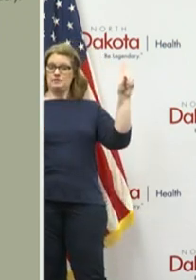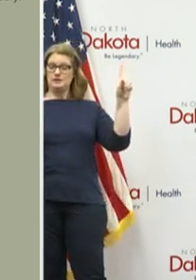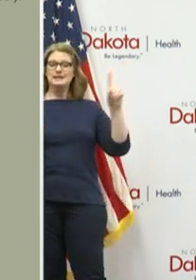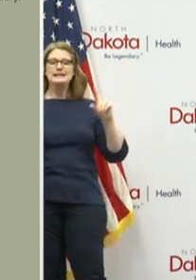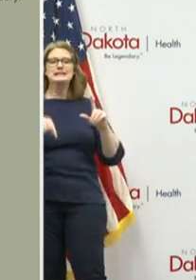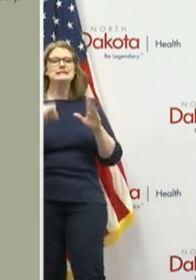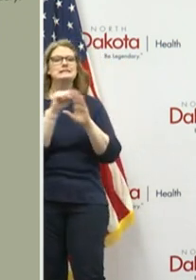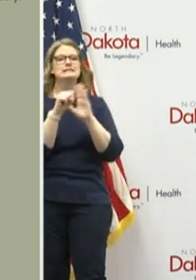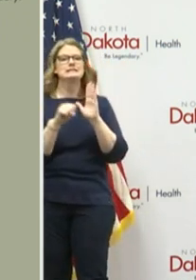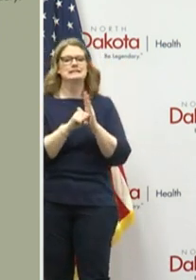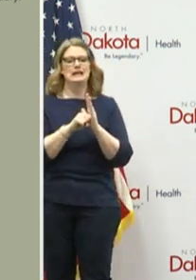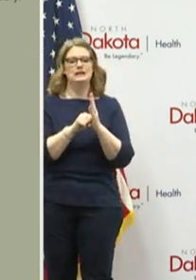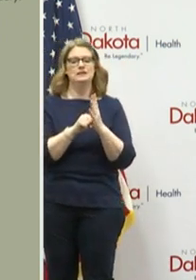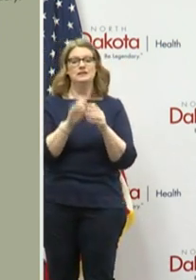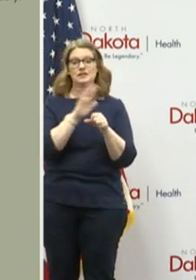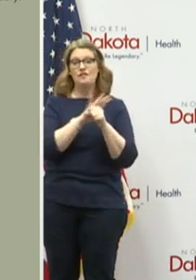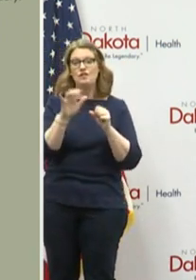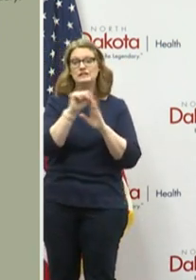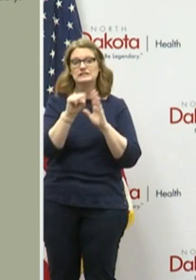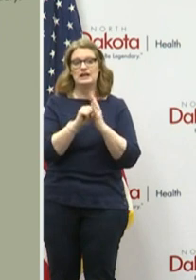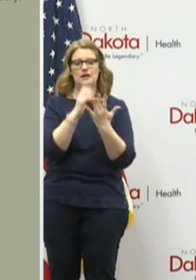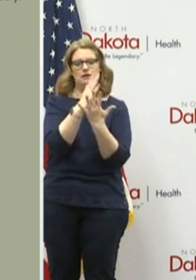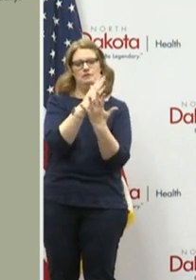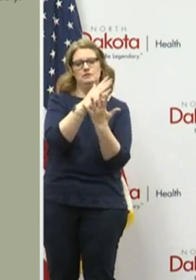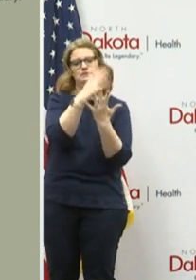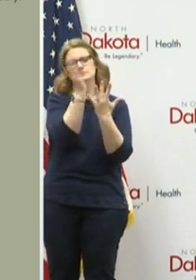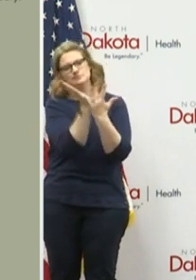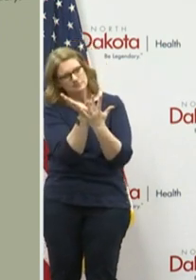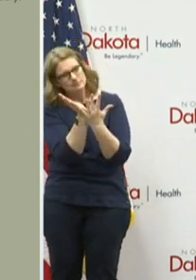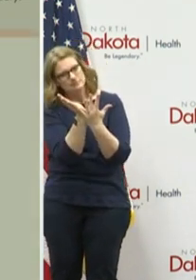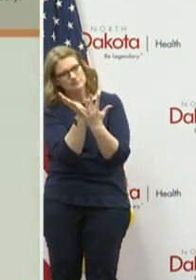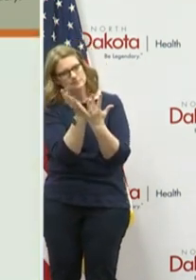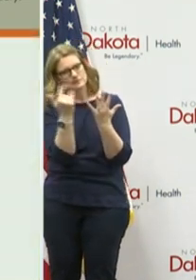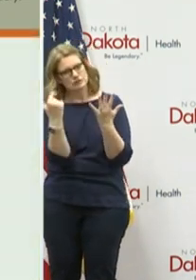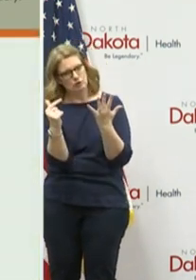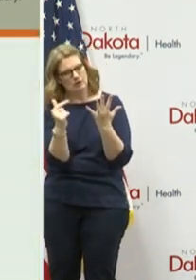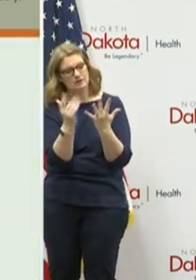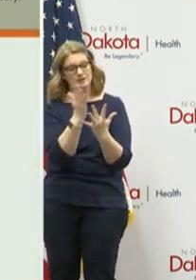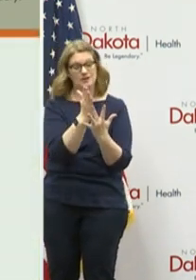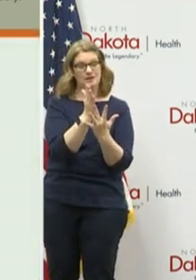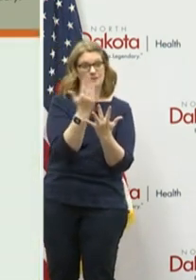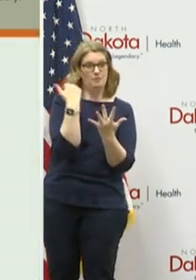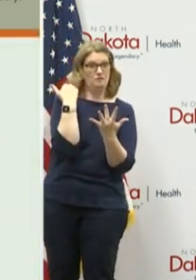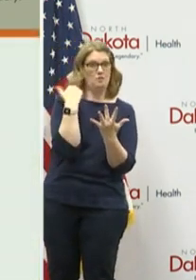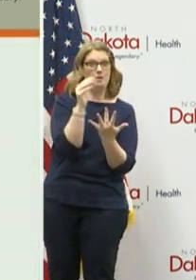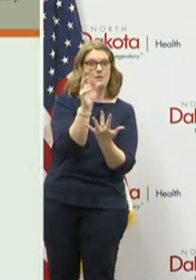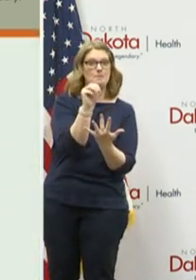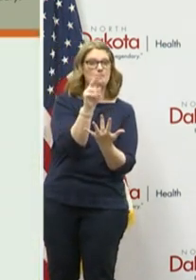LIKELIHOODS, WE'RE MAKING THE ANNOUNCEMENT TODAY, A SIGNIFICANT ANNOUNCEMENT THAT WE